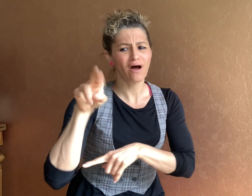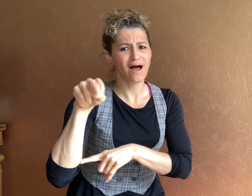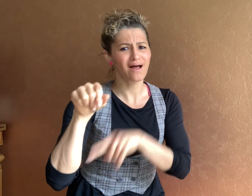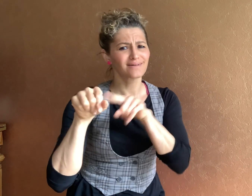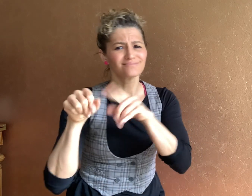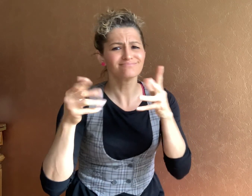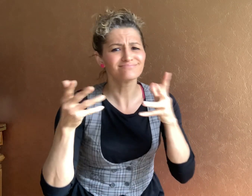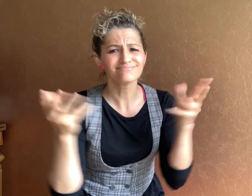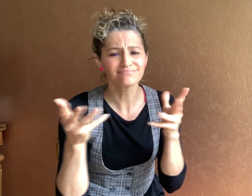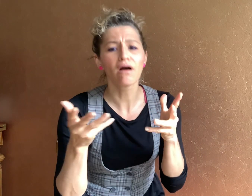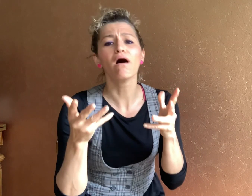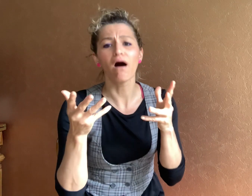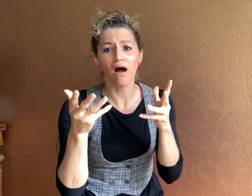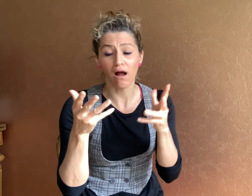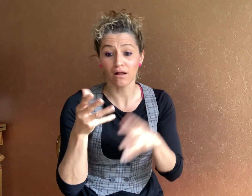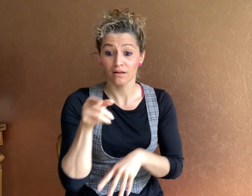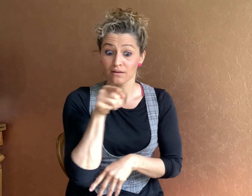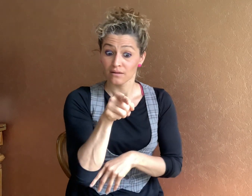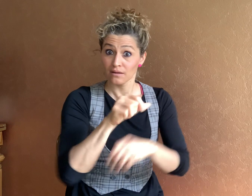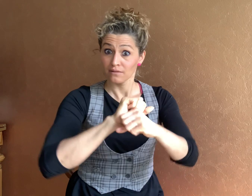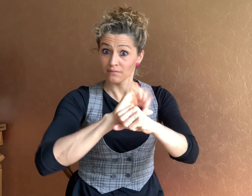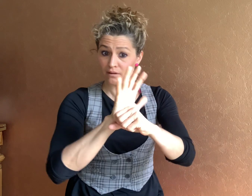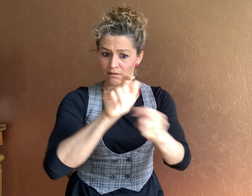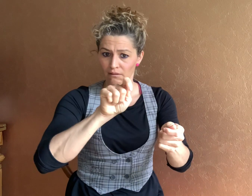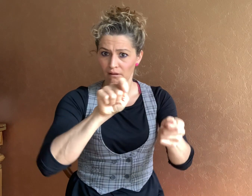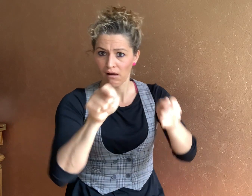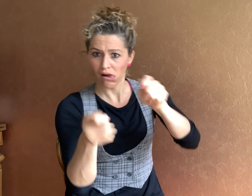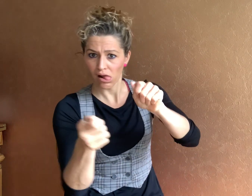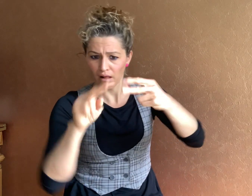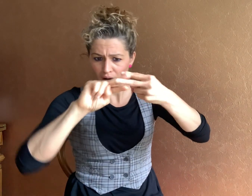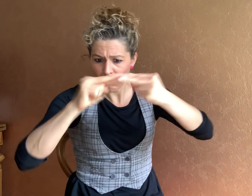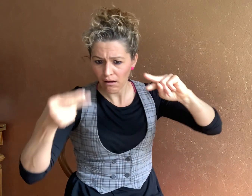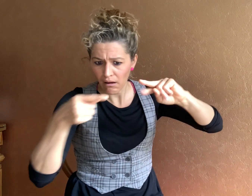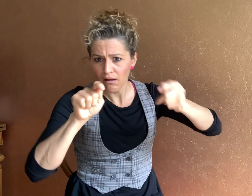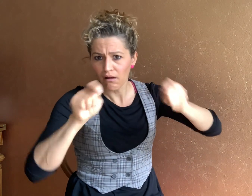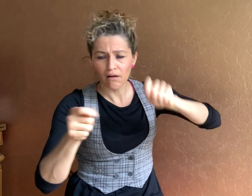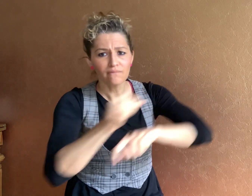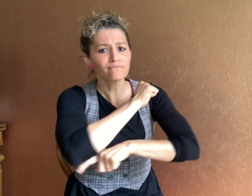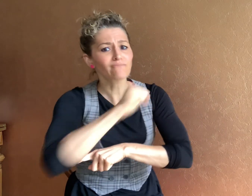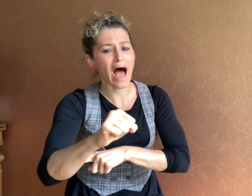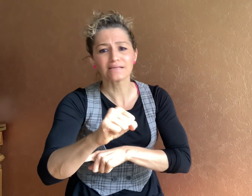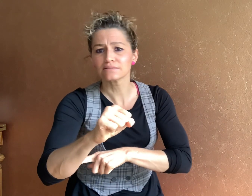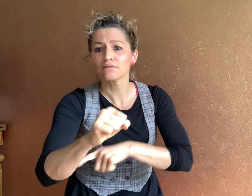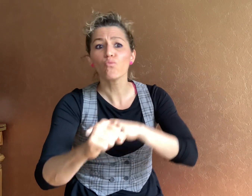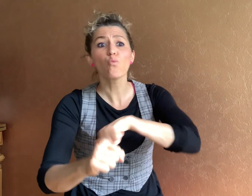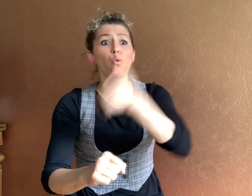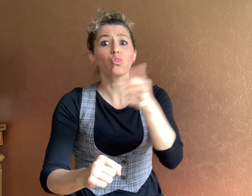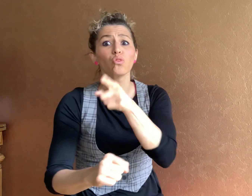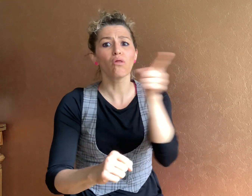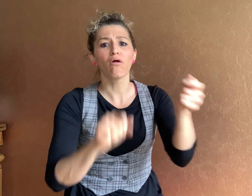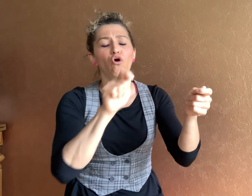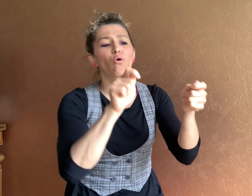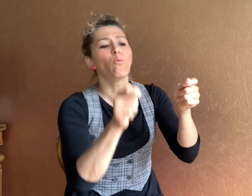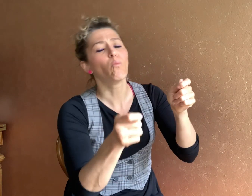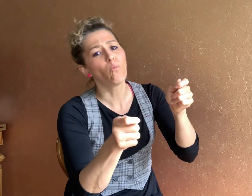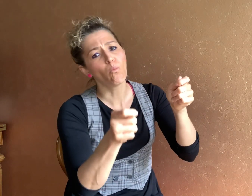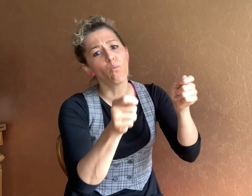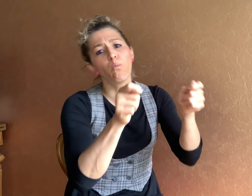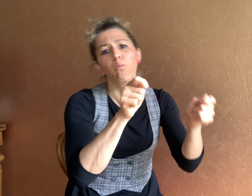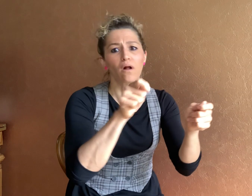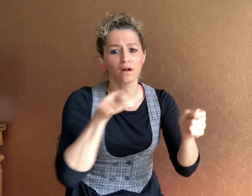it mutates more quickly than some other viruses.